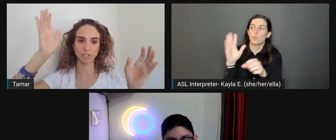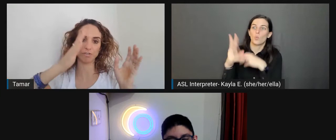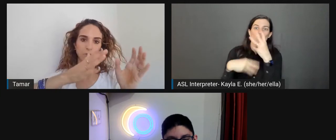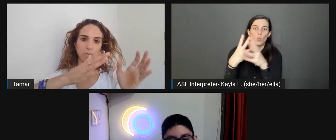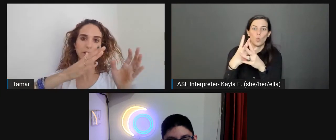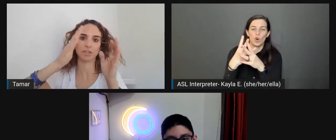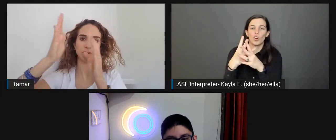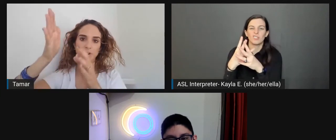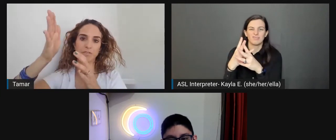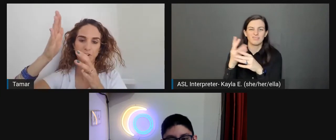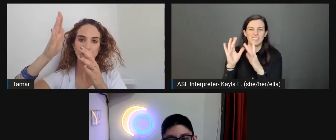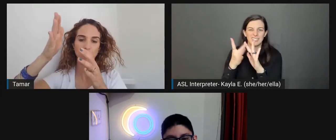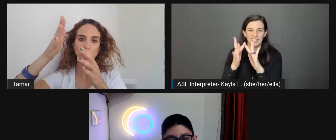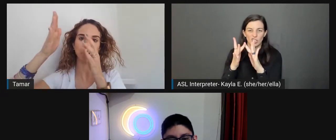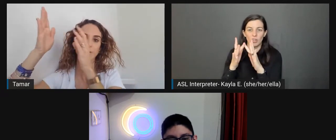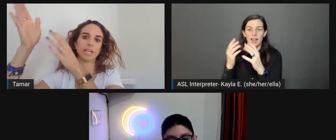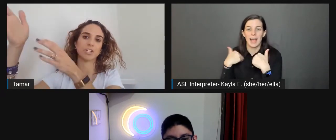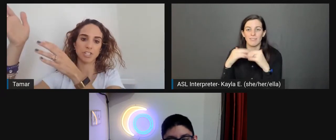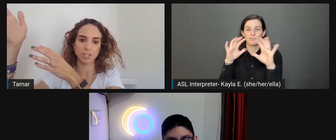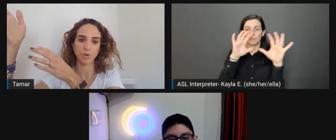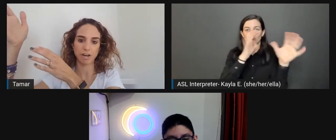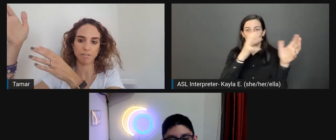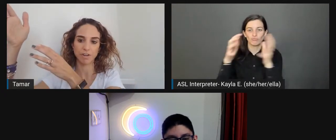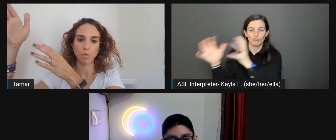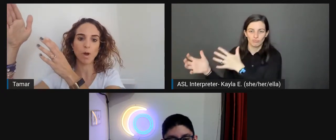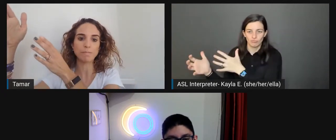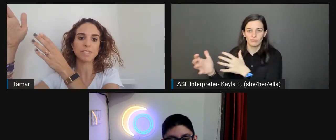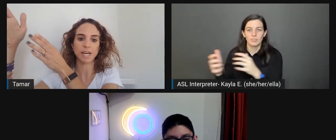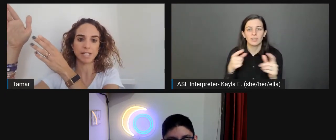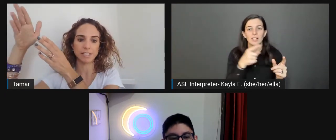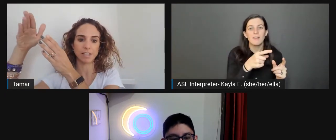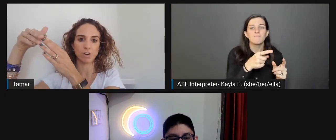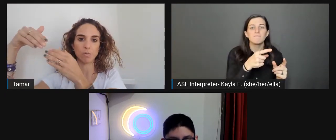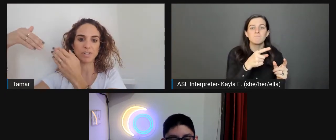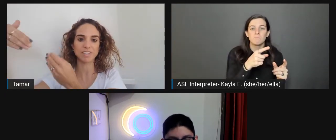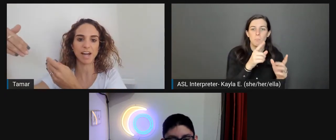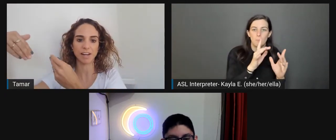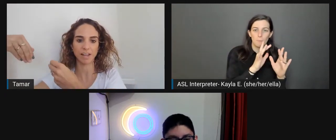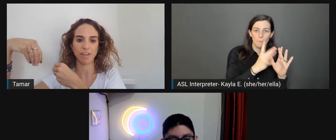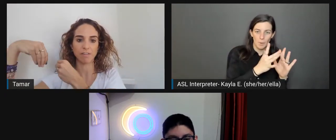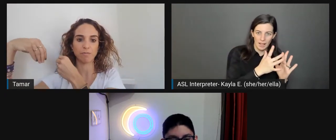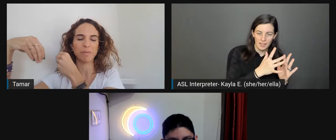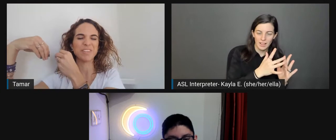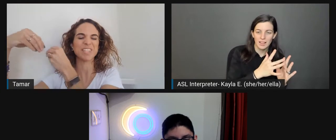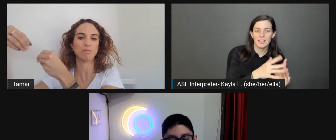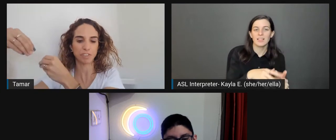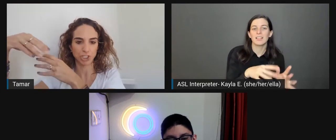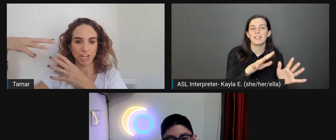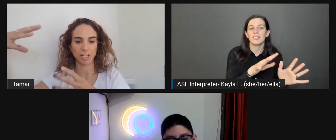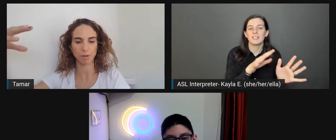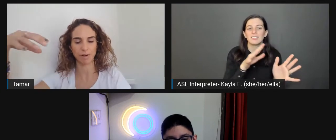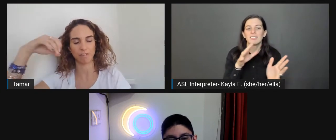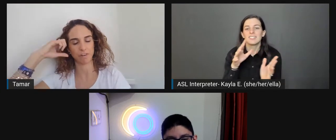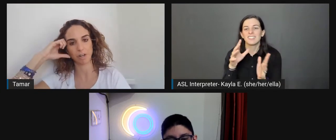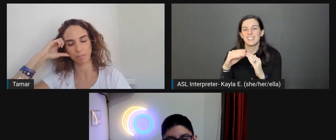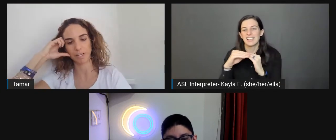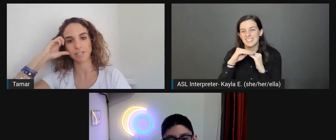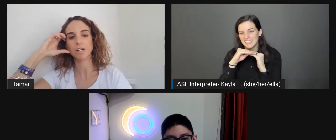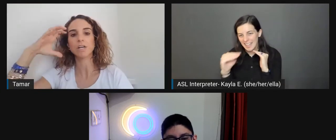You have mobile, you have web applications, and you have websites that are more static, they have maybe some functionality, but not very complex.